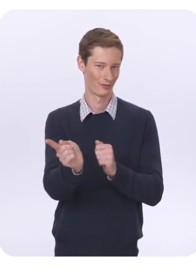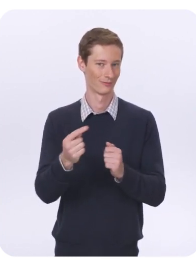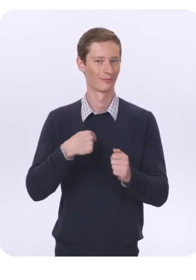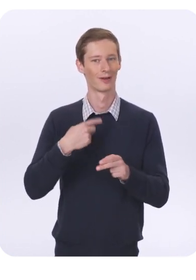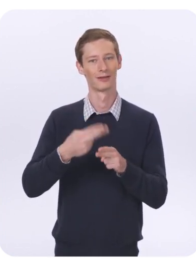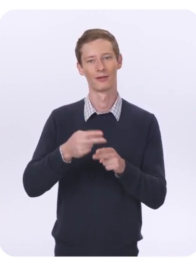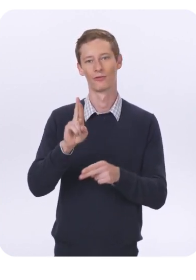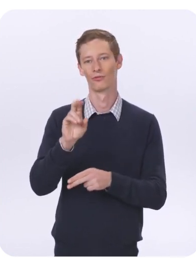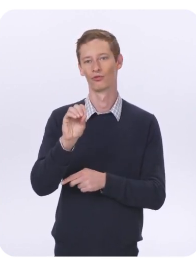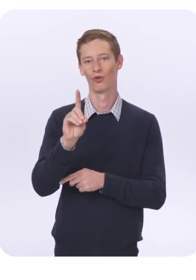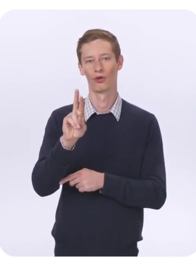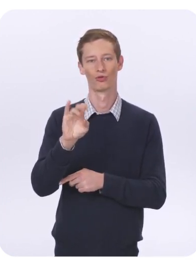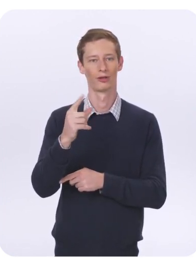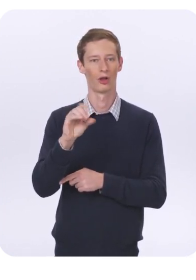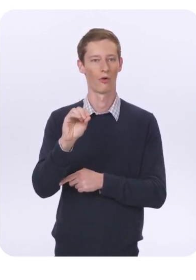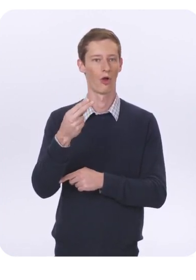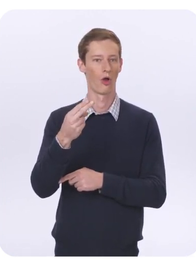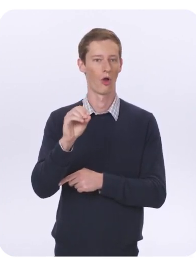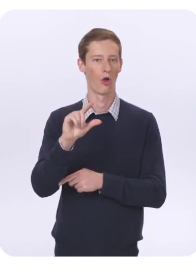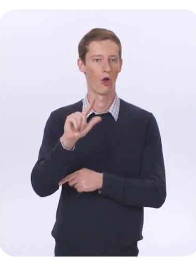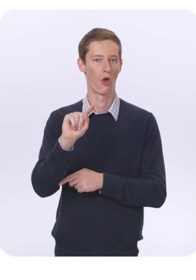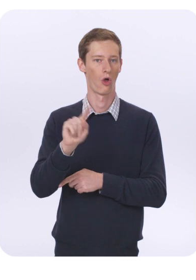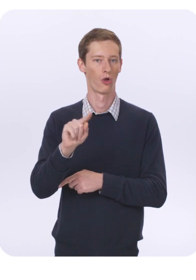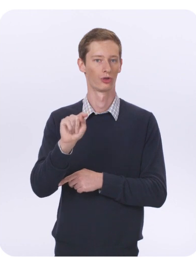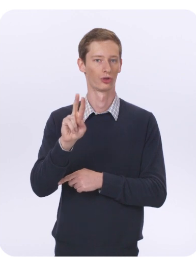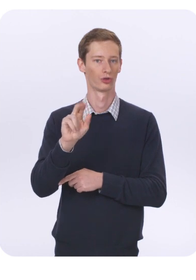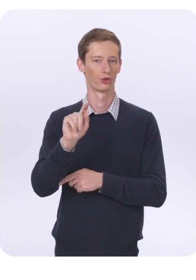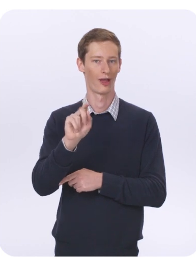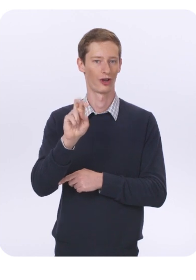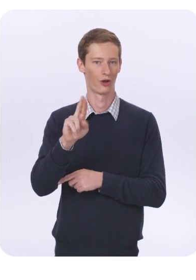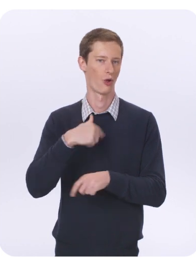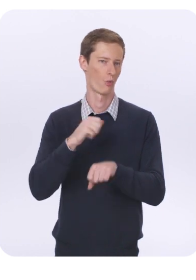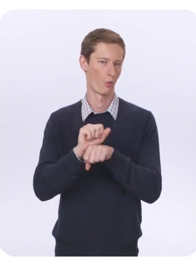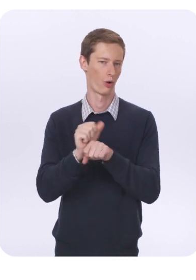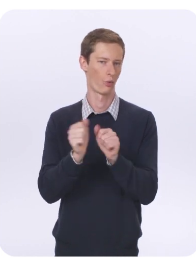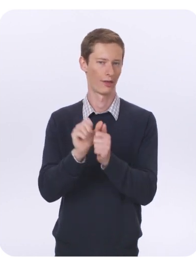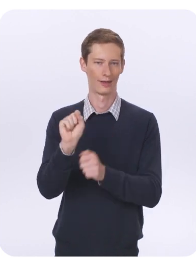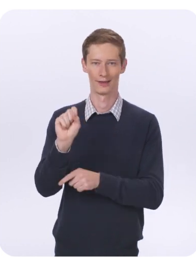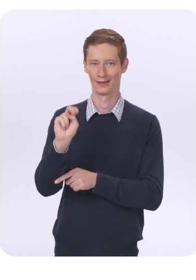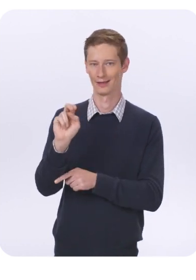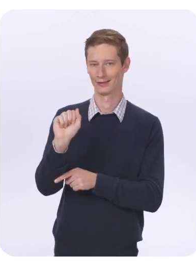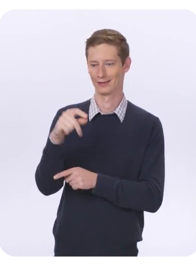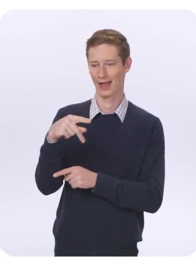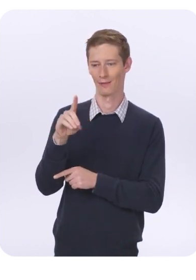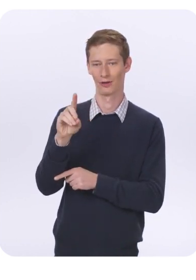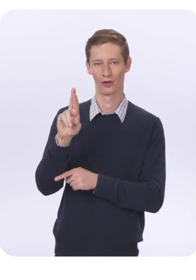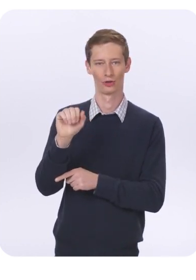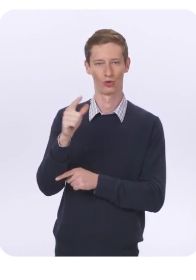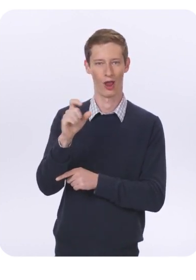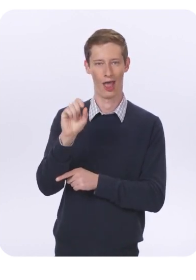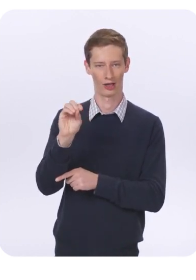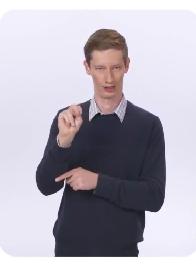I work at Snapdragon Studios at Qualcomm, and I’m delighted to take you all through the innovations we introduce in this new release.